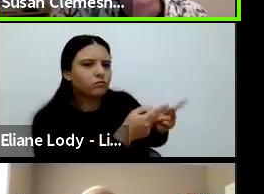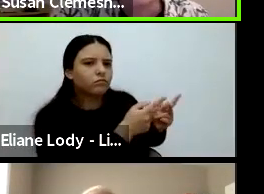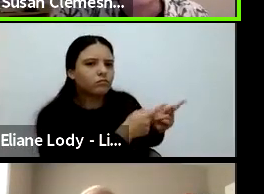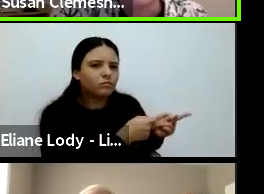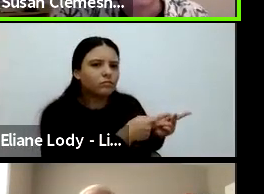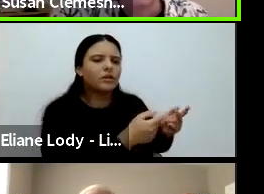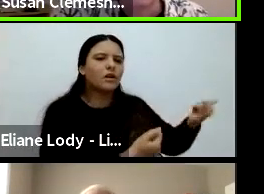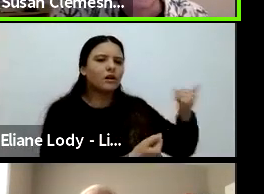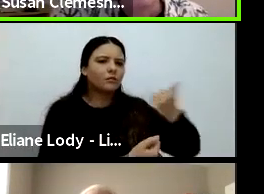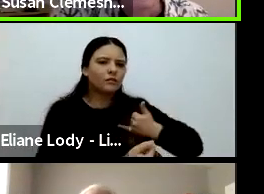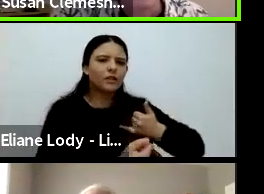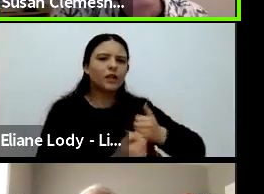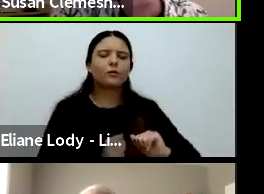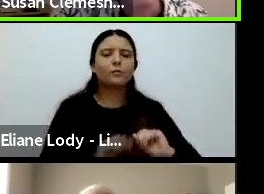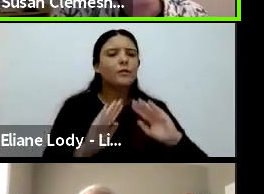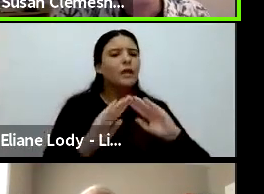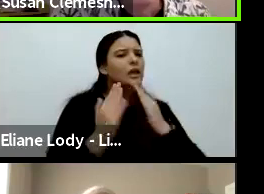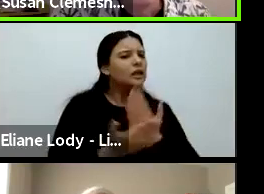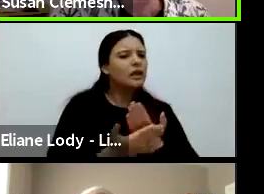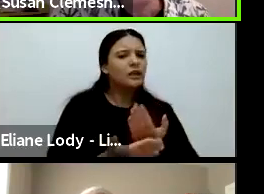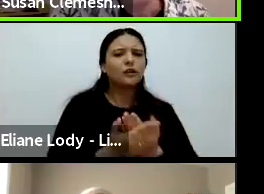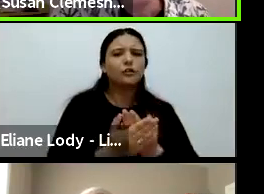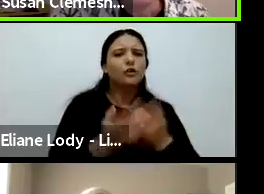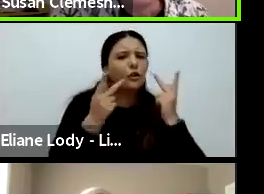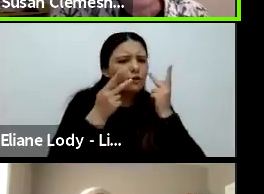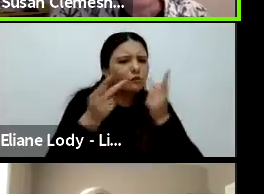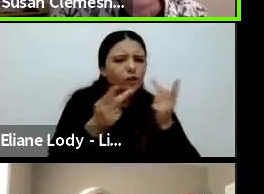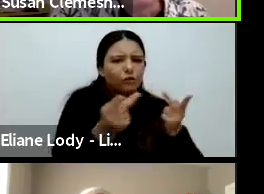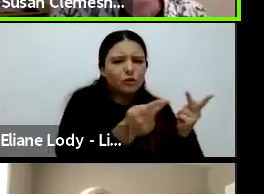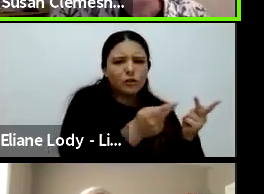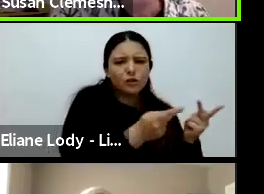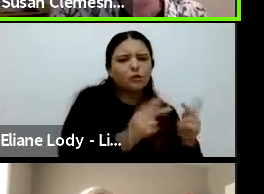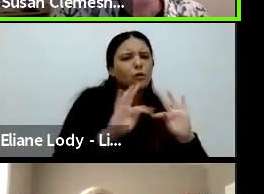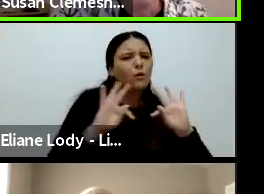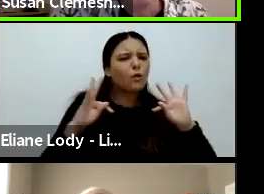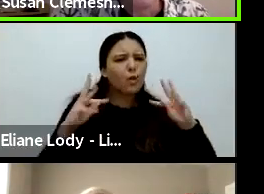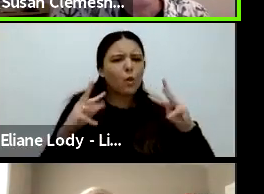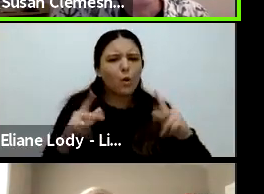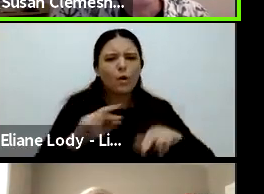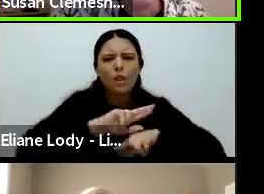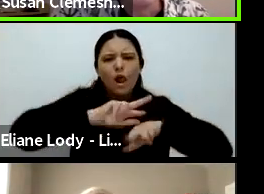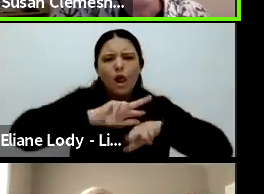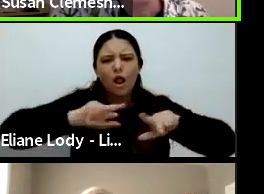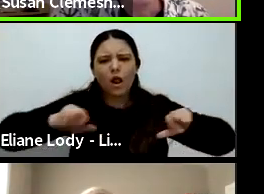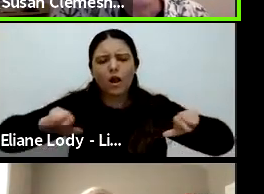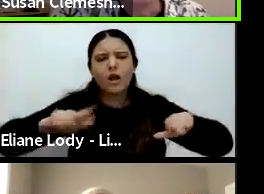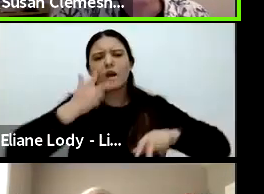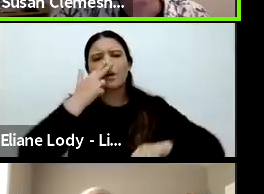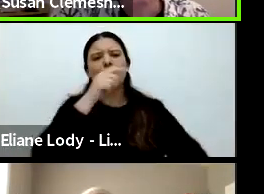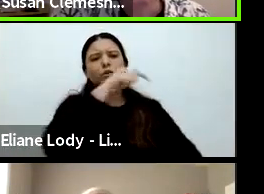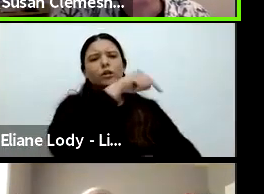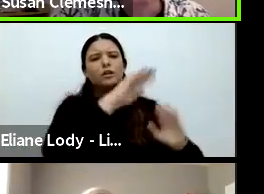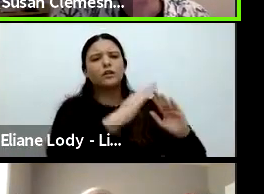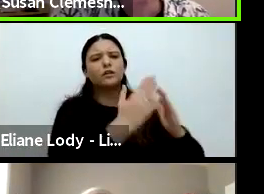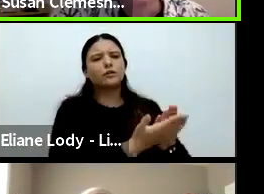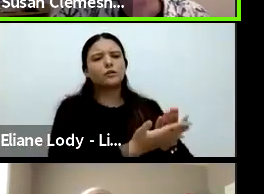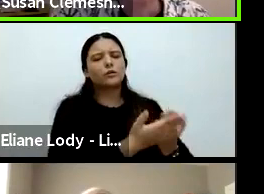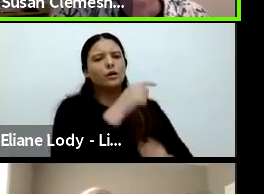soon susan, I have to say susan, I have to say, of all the schools we visited on our trip here. I feel I feel that your school is I feel that your school is the one where I can see that, too